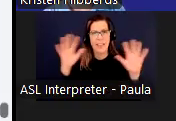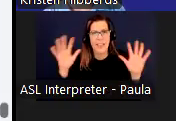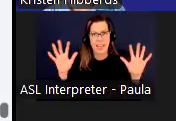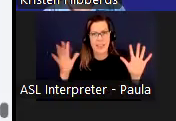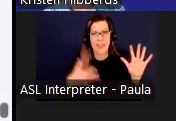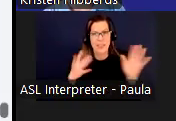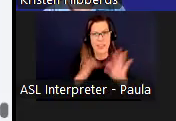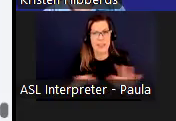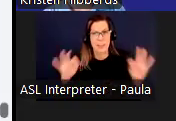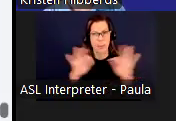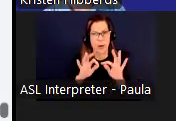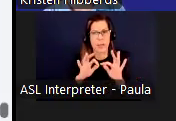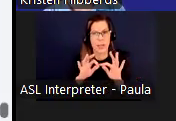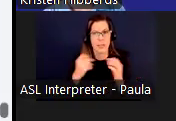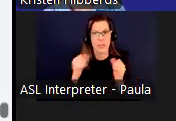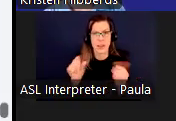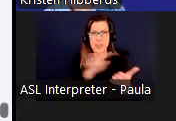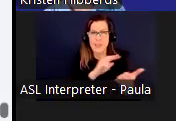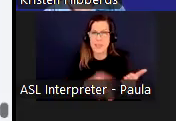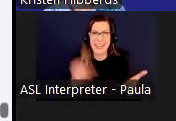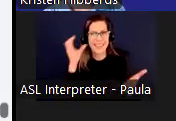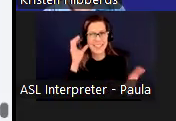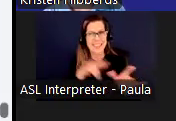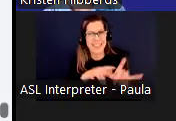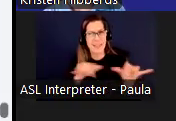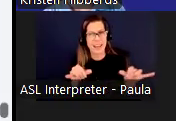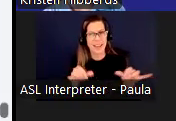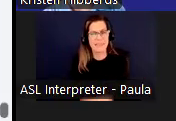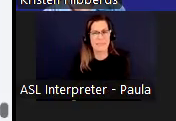here and I'm trying to read and listen at the same time frequently here. All good.